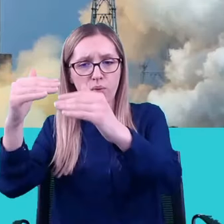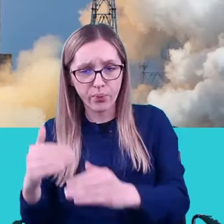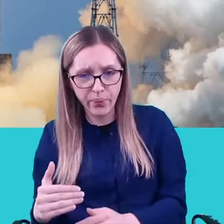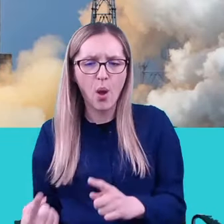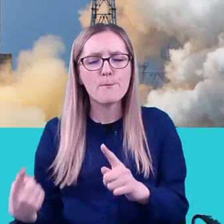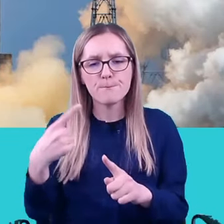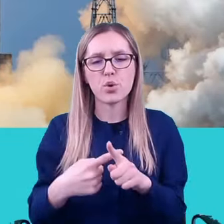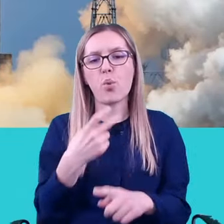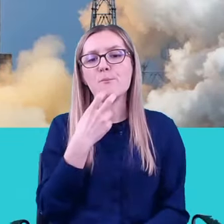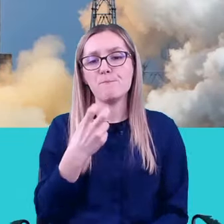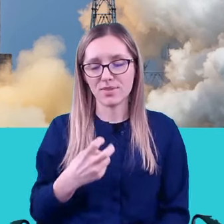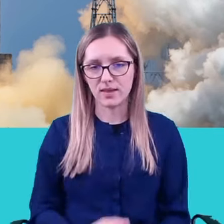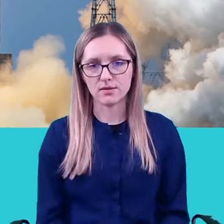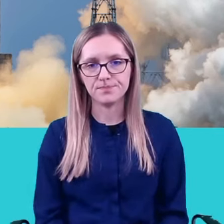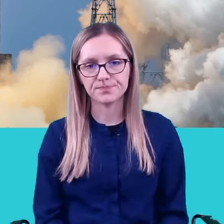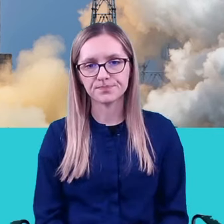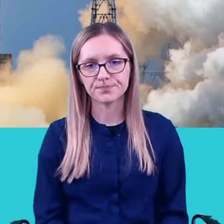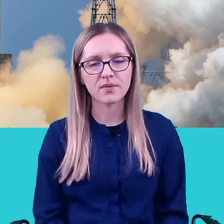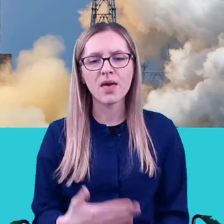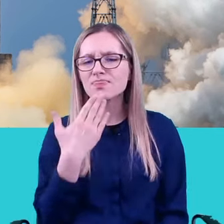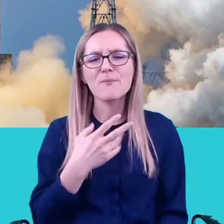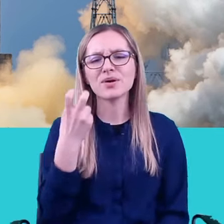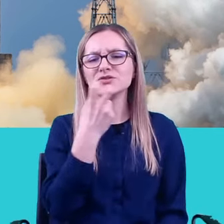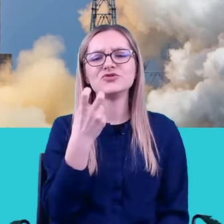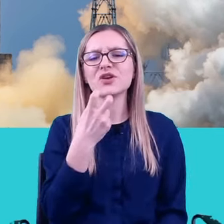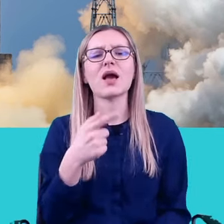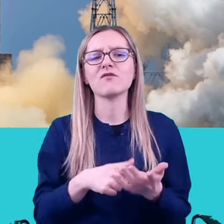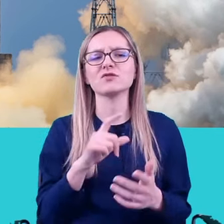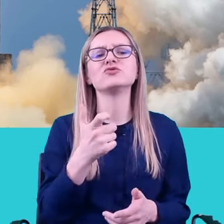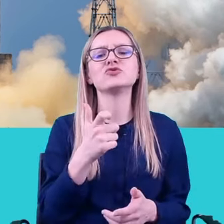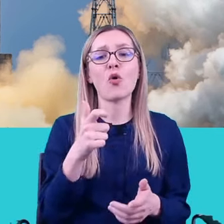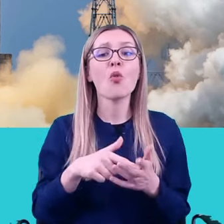Interestingly, fuel cells first came onto the scene in space transportation,